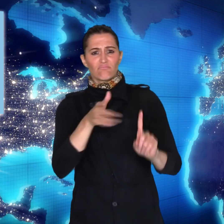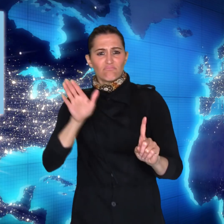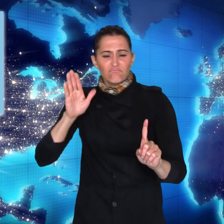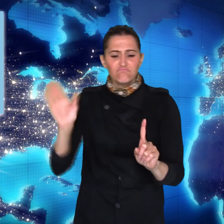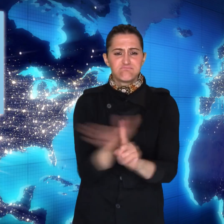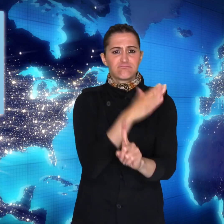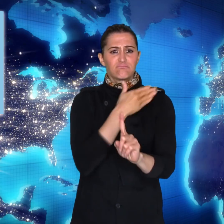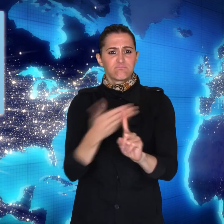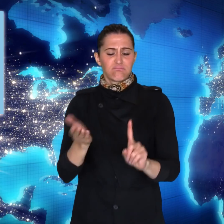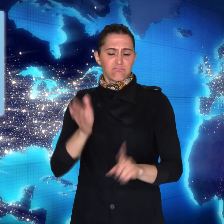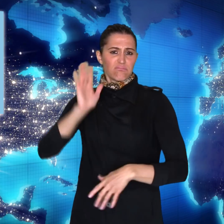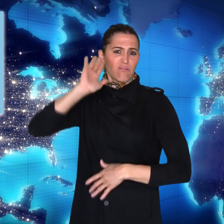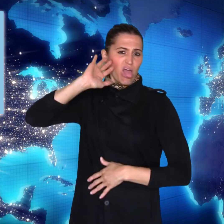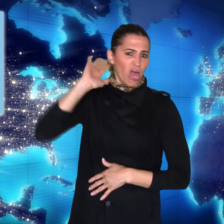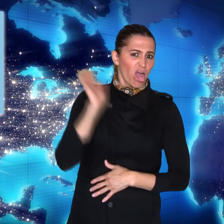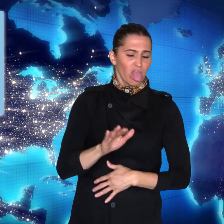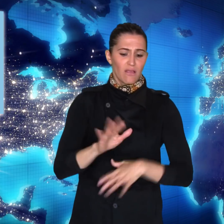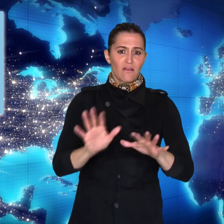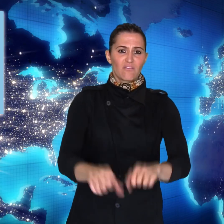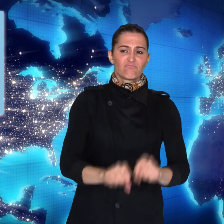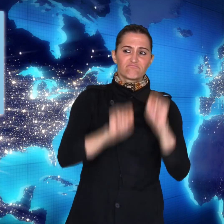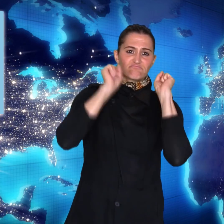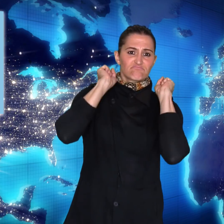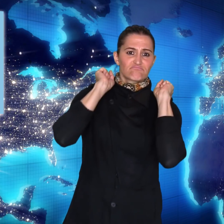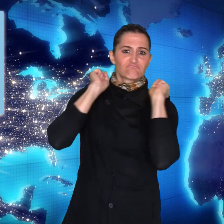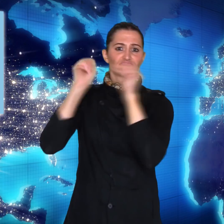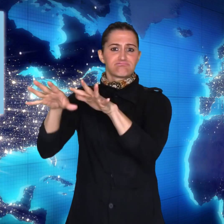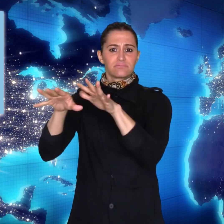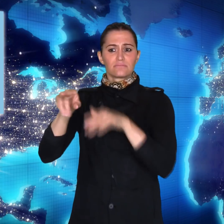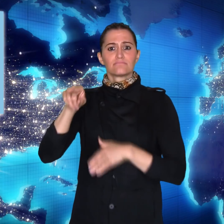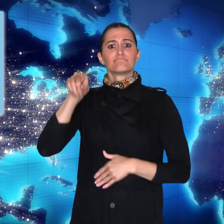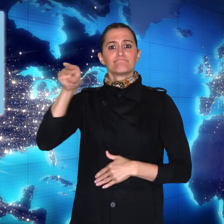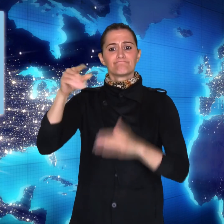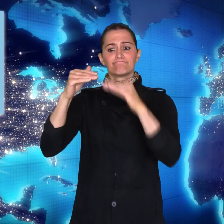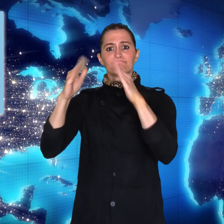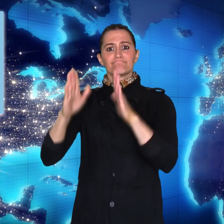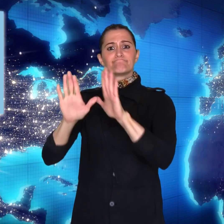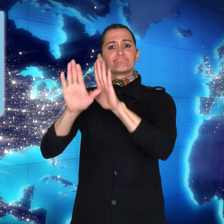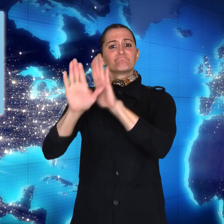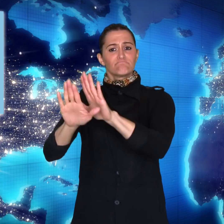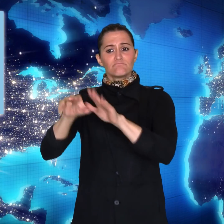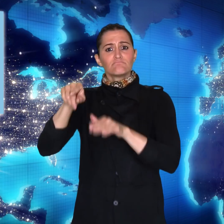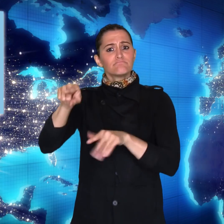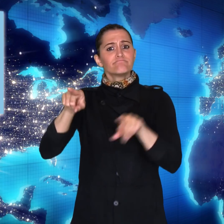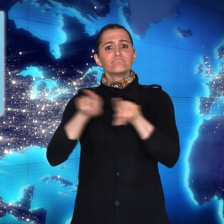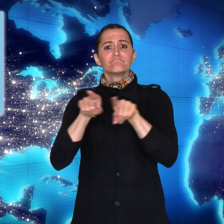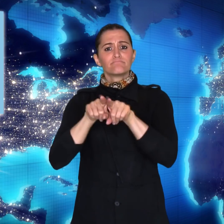neglected and abandoned.